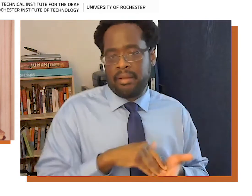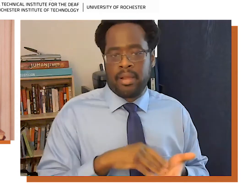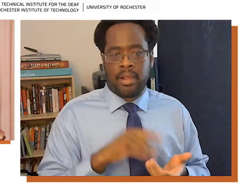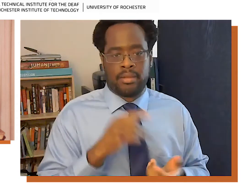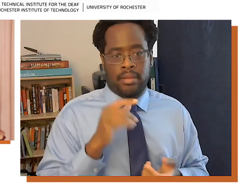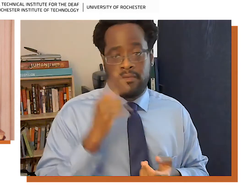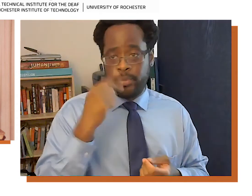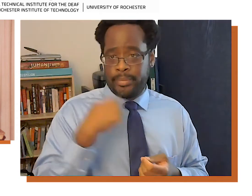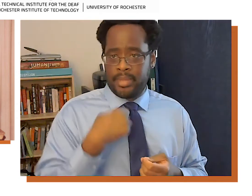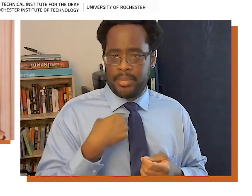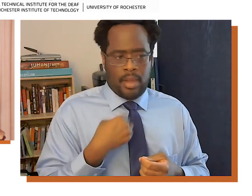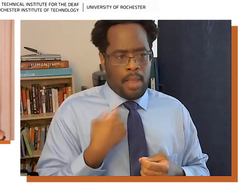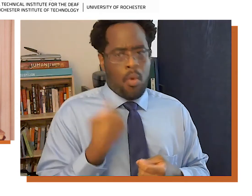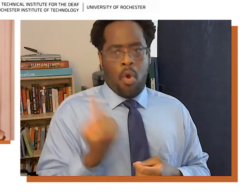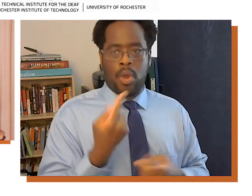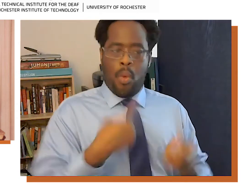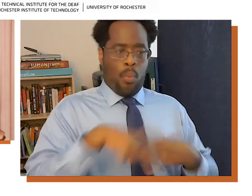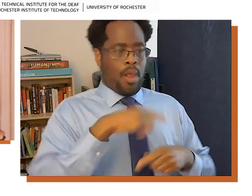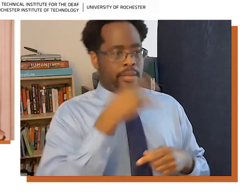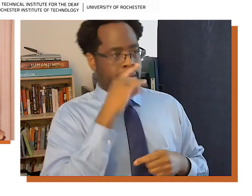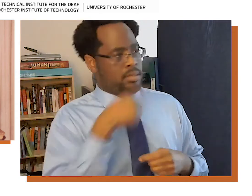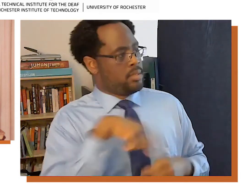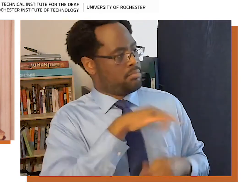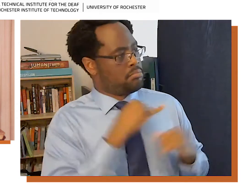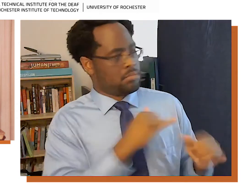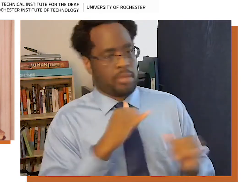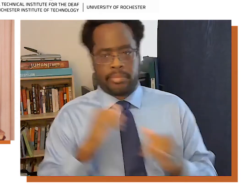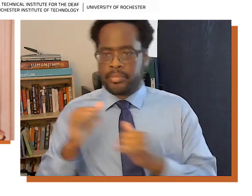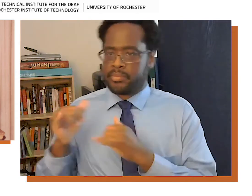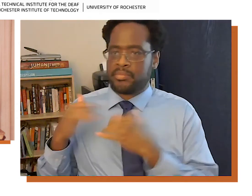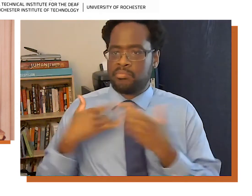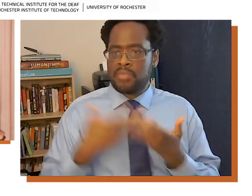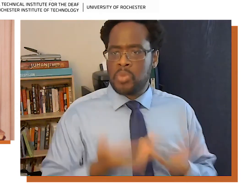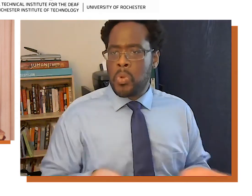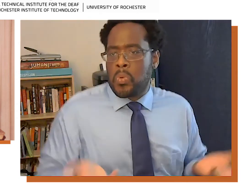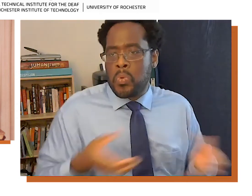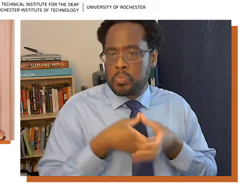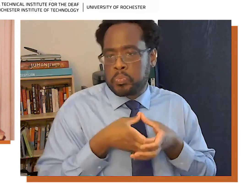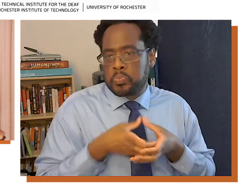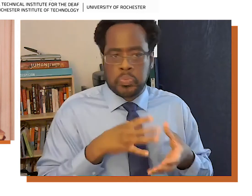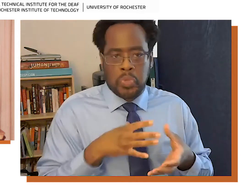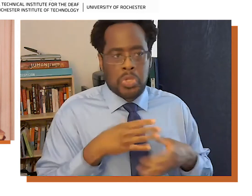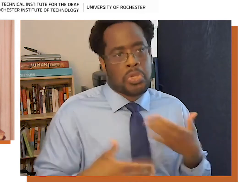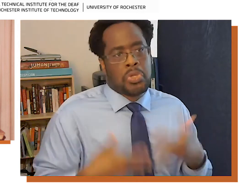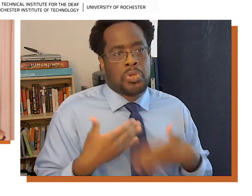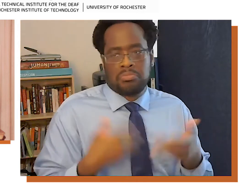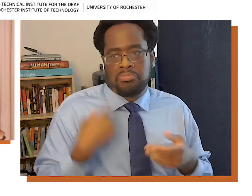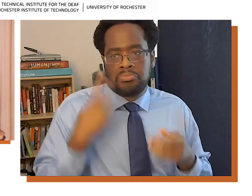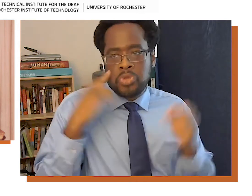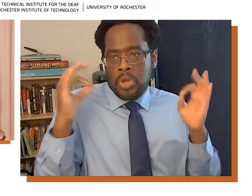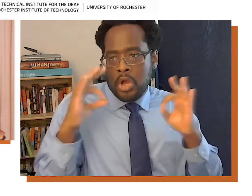if we had that box and the headphones connected to us, but I looked the same as my peers,